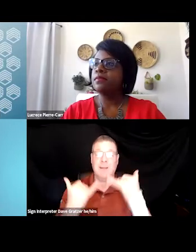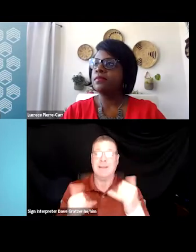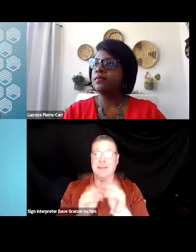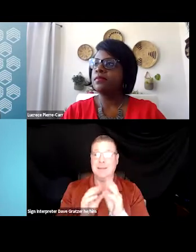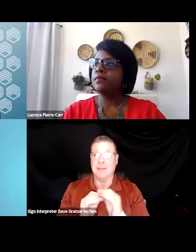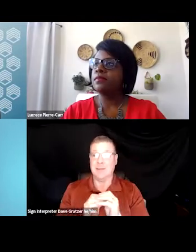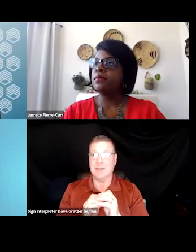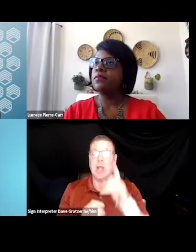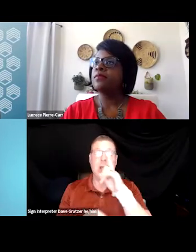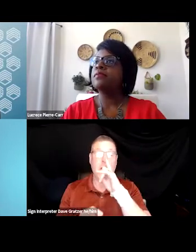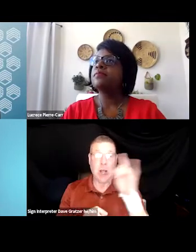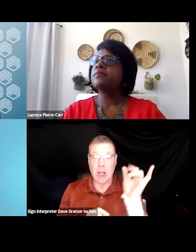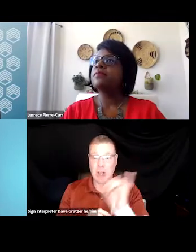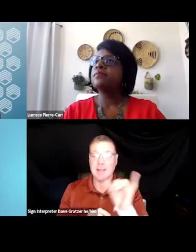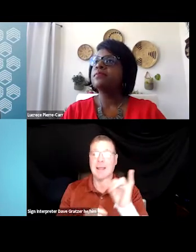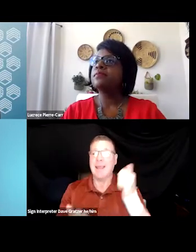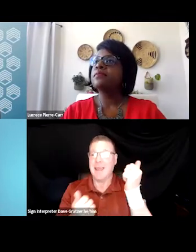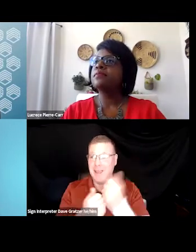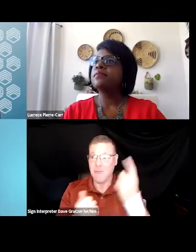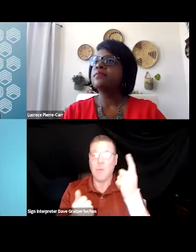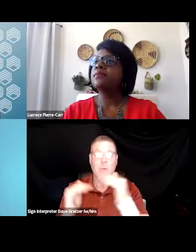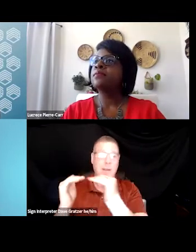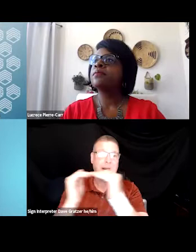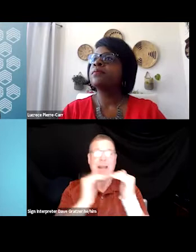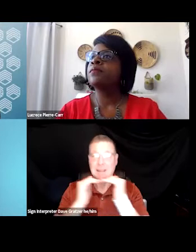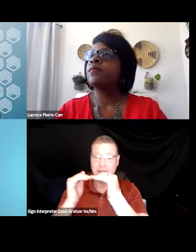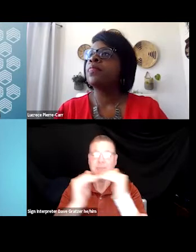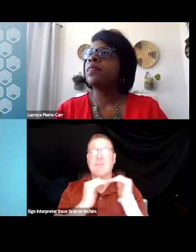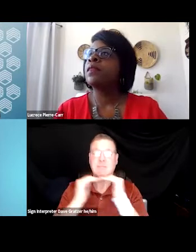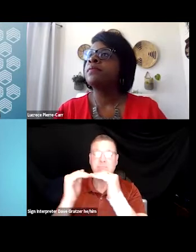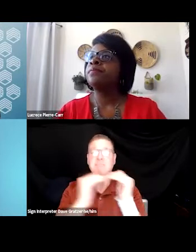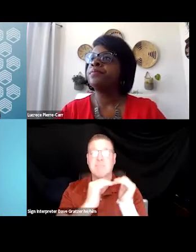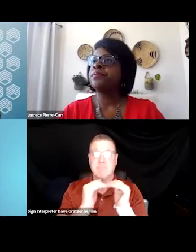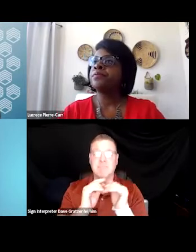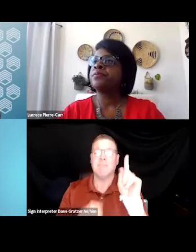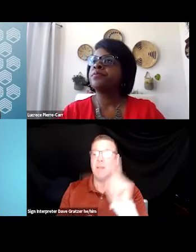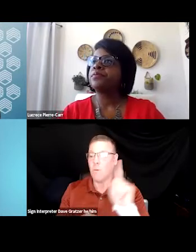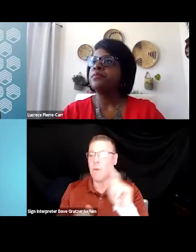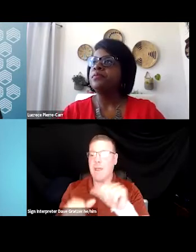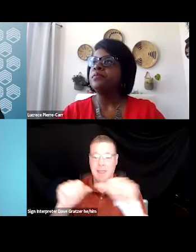it looks like everybody's pretty close to evenly spread across where areas you represent.